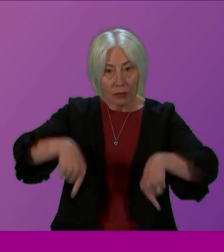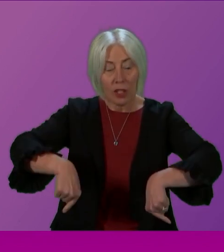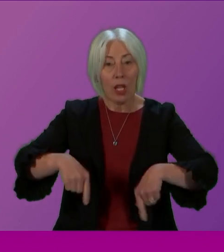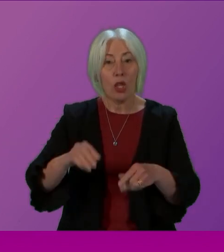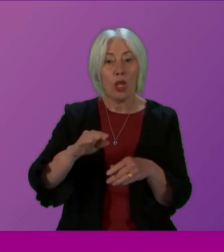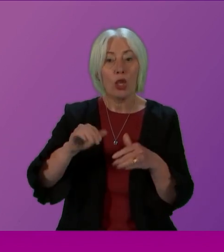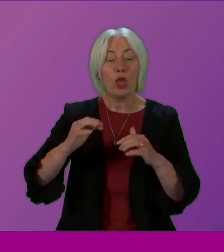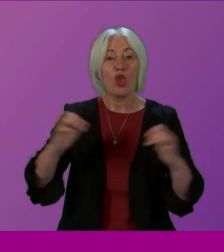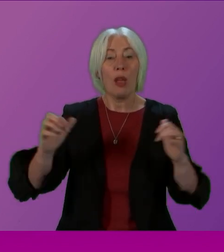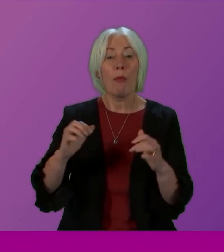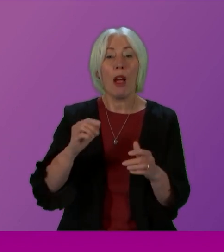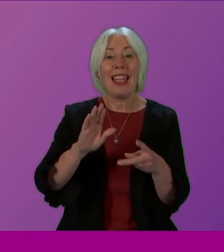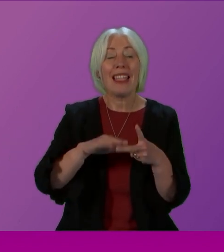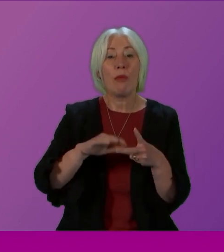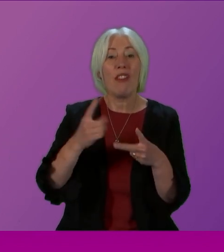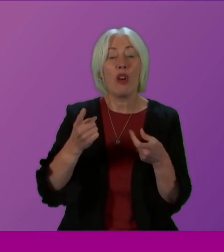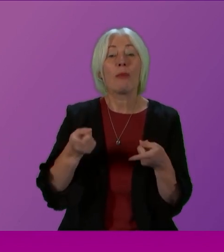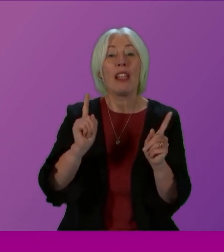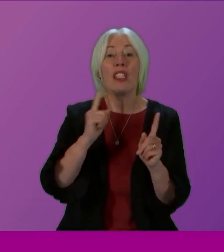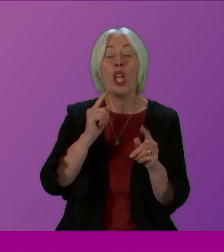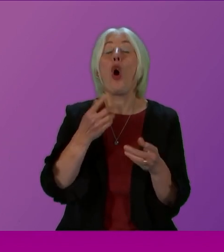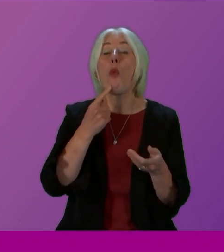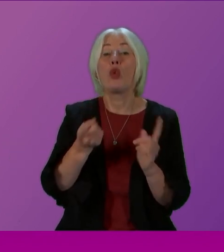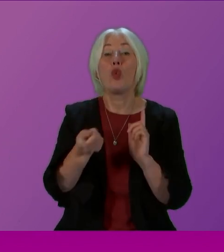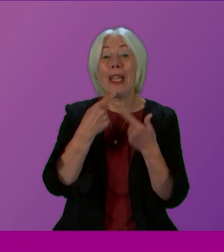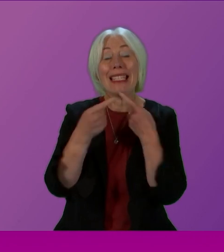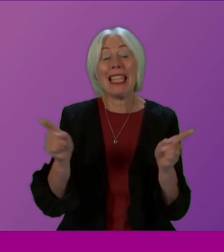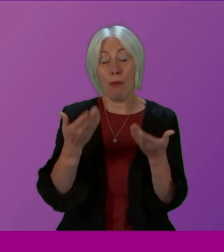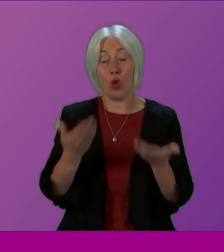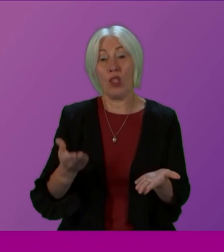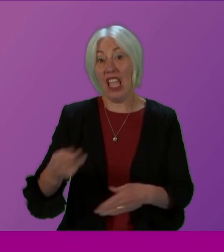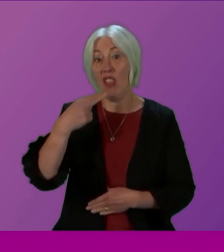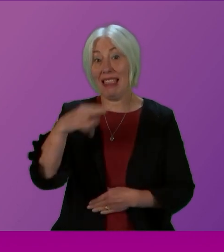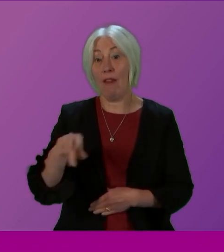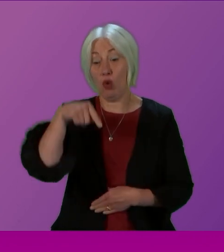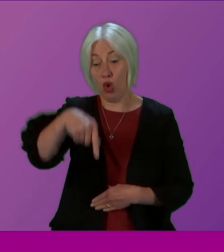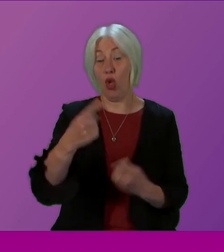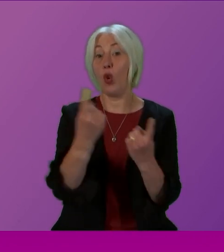will make a statement to the Parliament on these issues and provide updates in respect